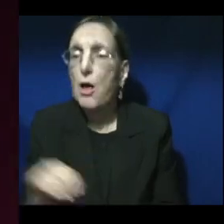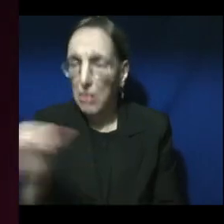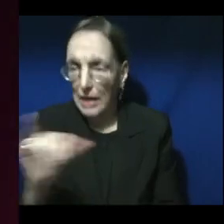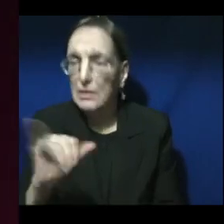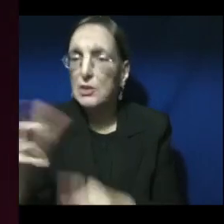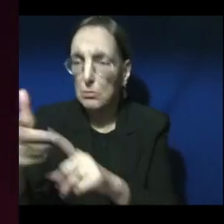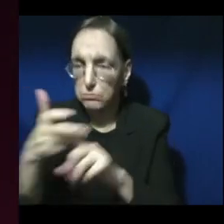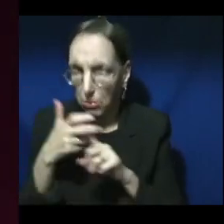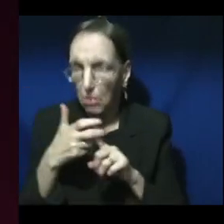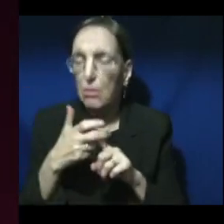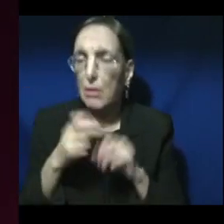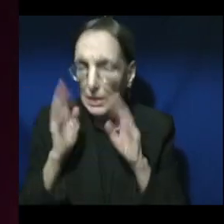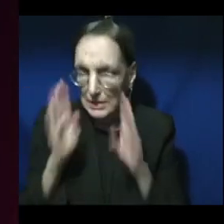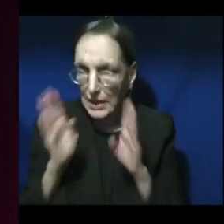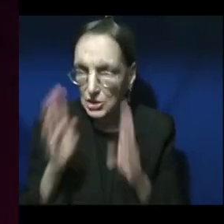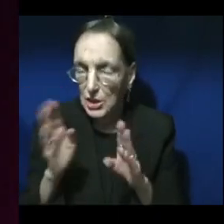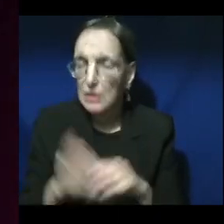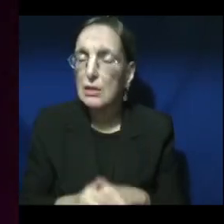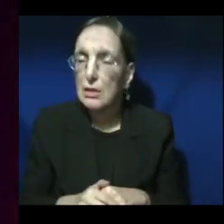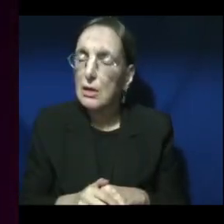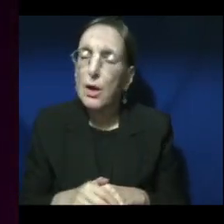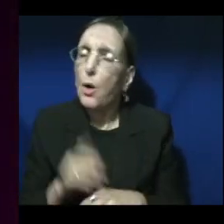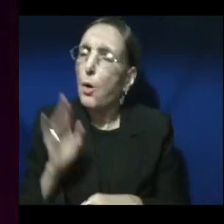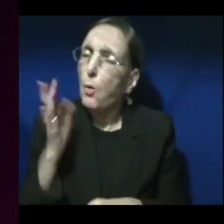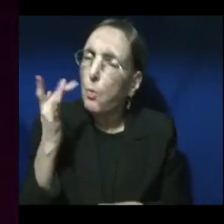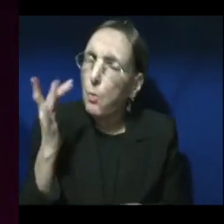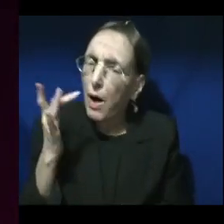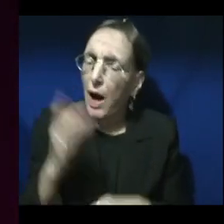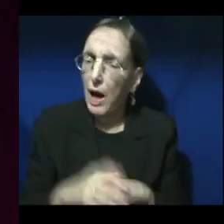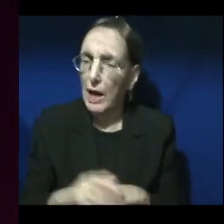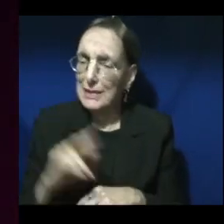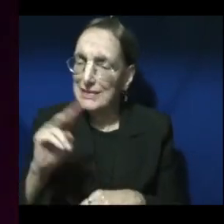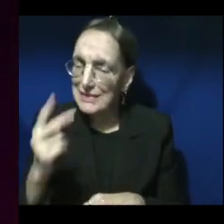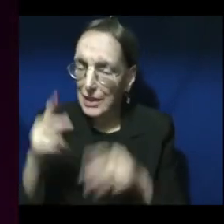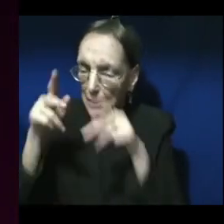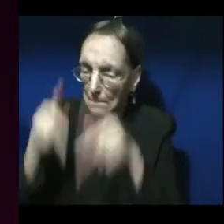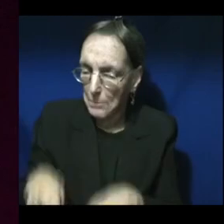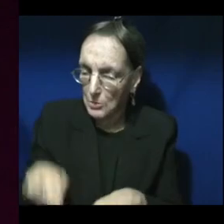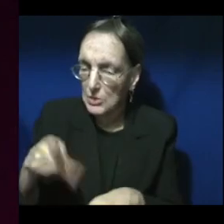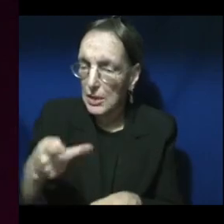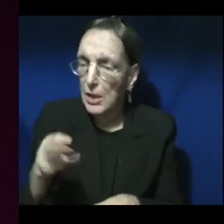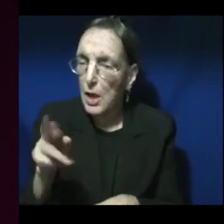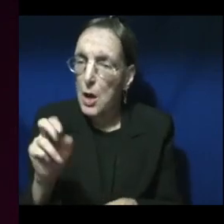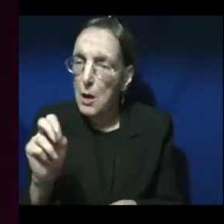Why? Why are these second-person pronouns, words like you, so impactful? And it turns out, if you